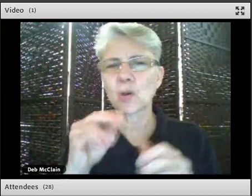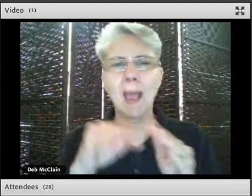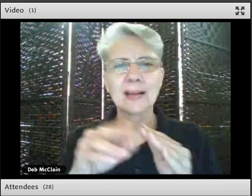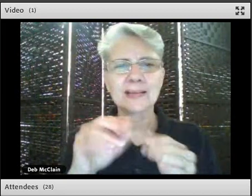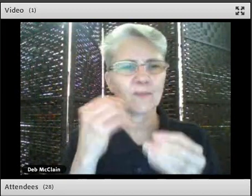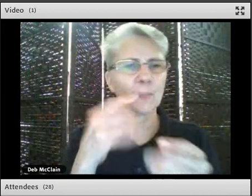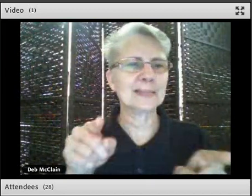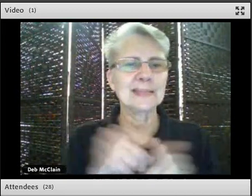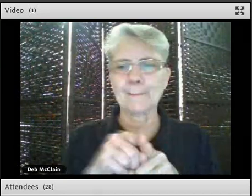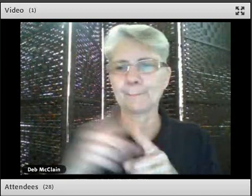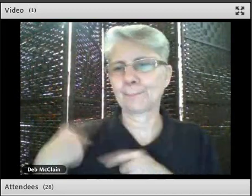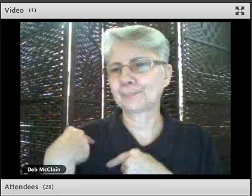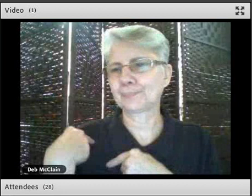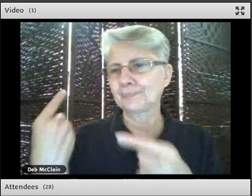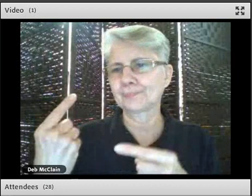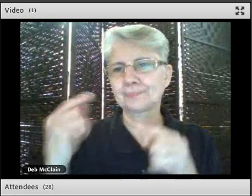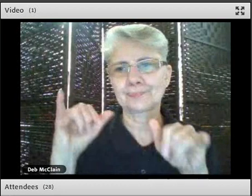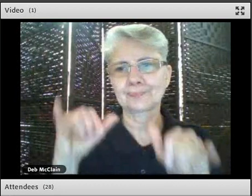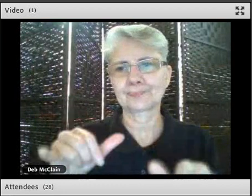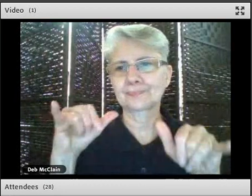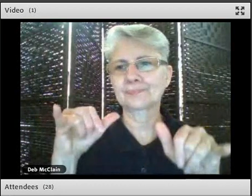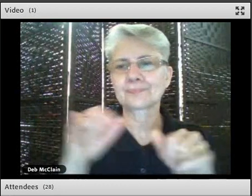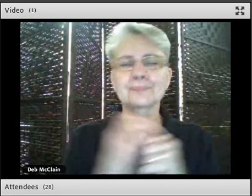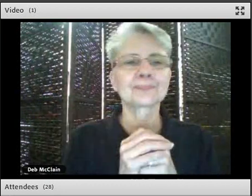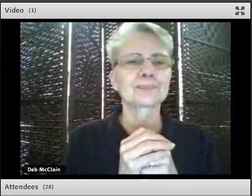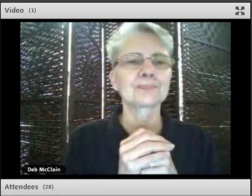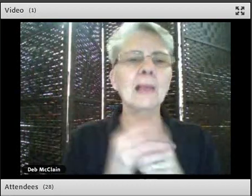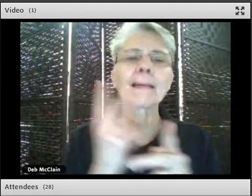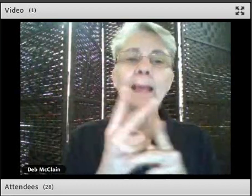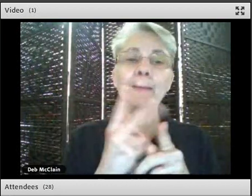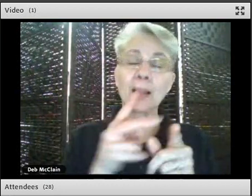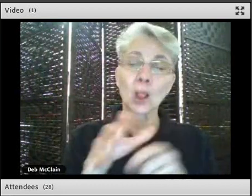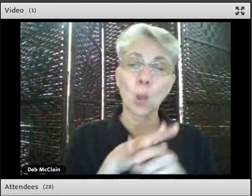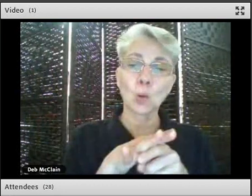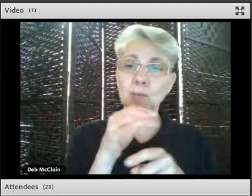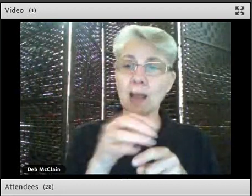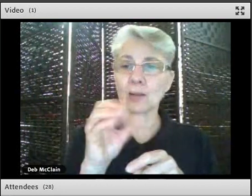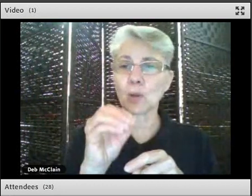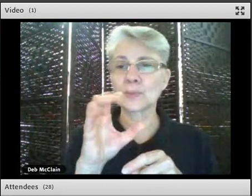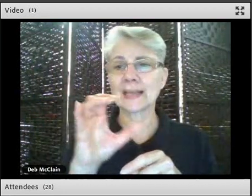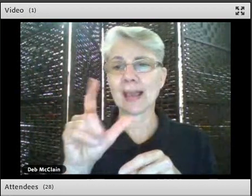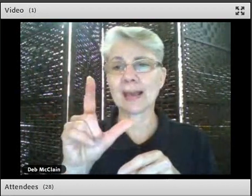So if you make changes to records for your local practices